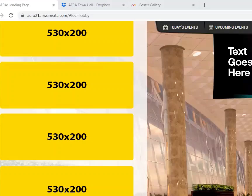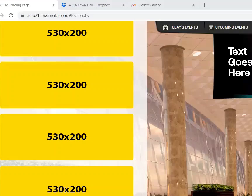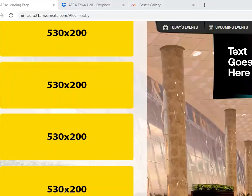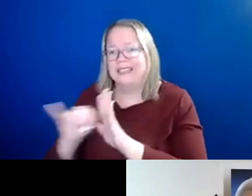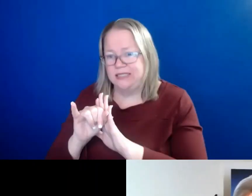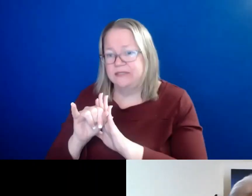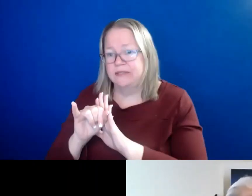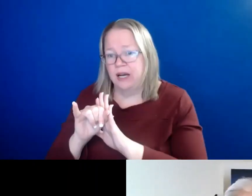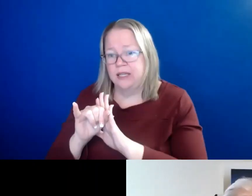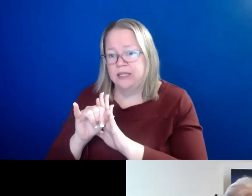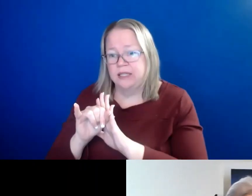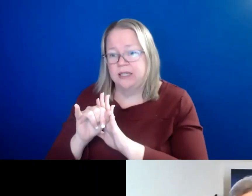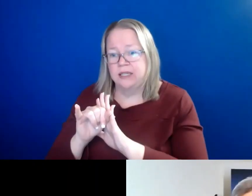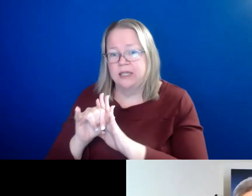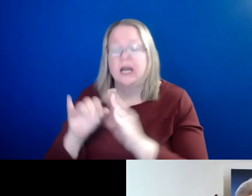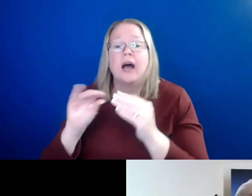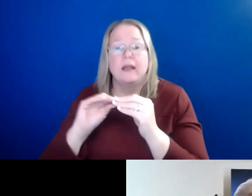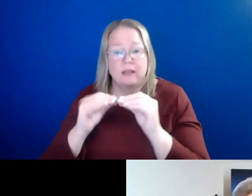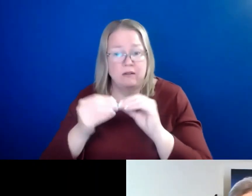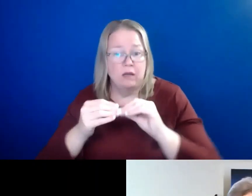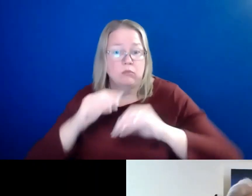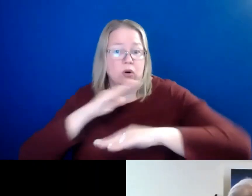the number of tables 12:59:27 they would like